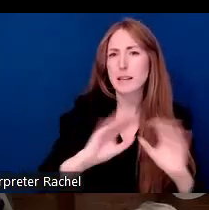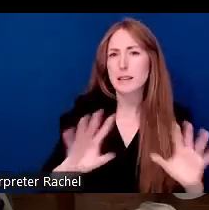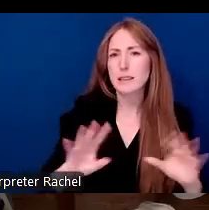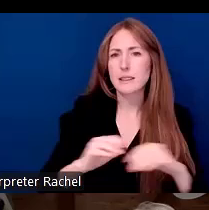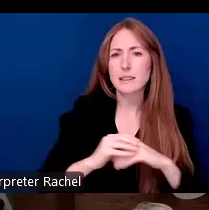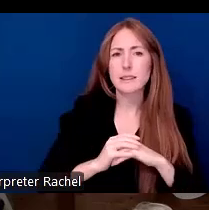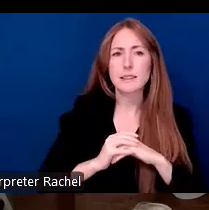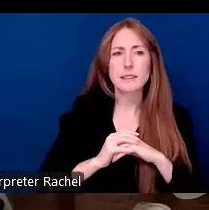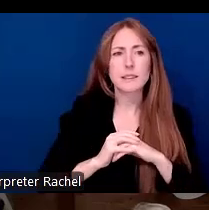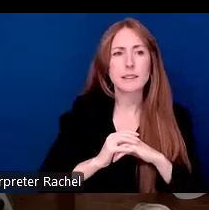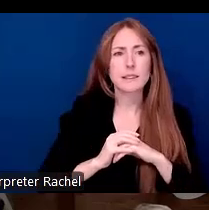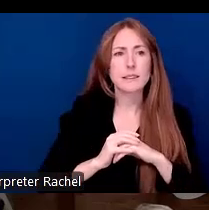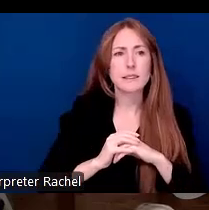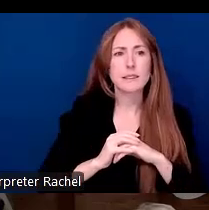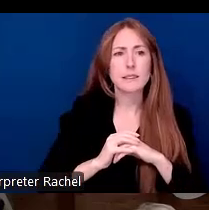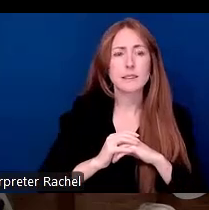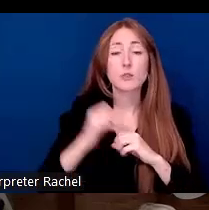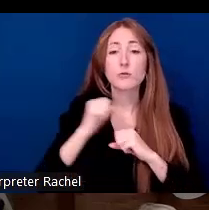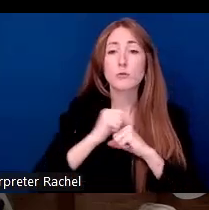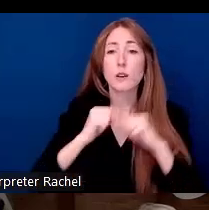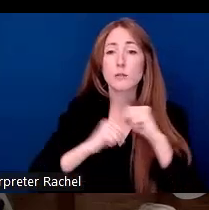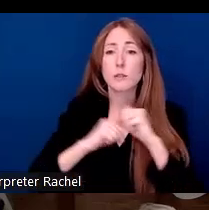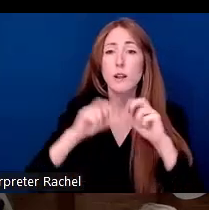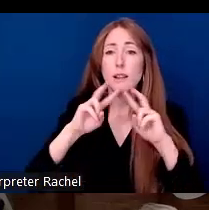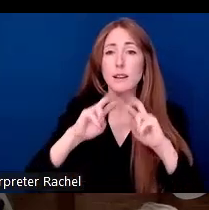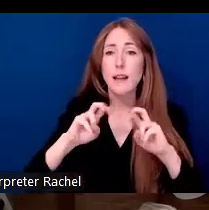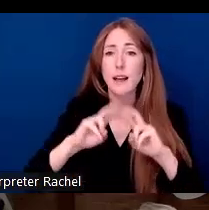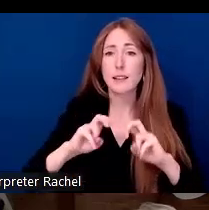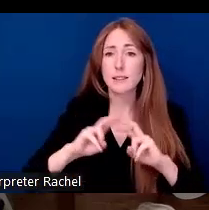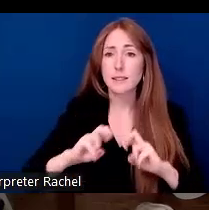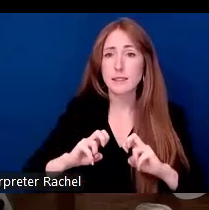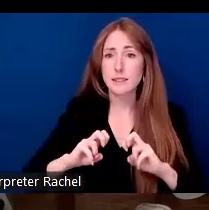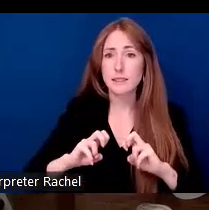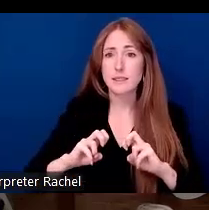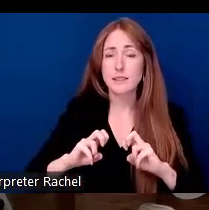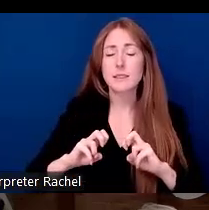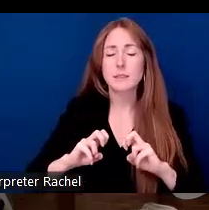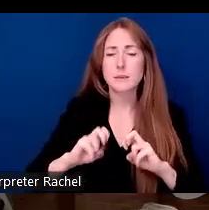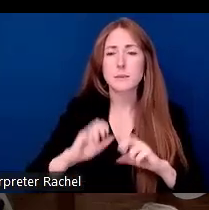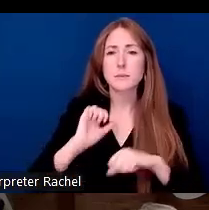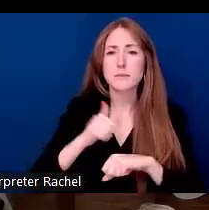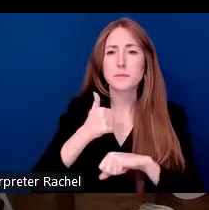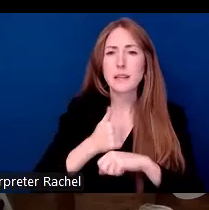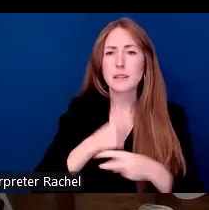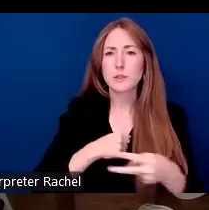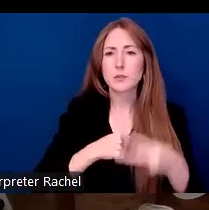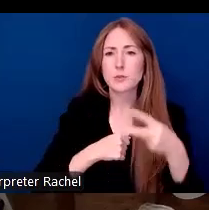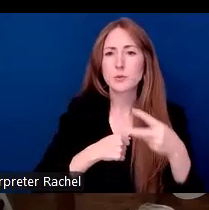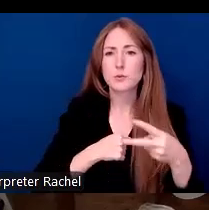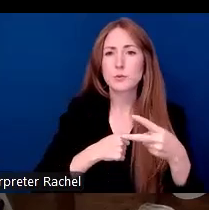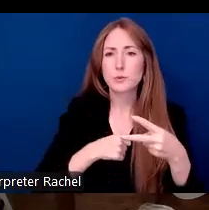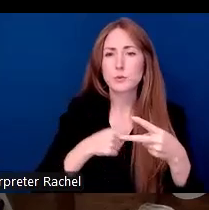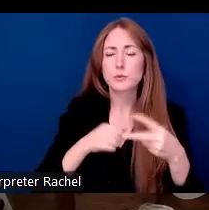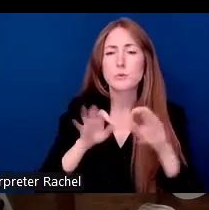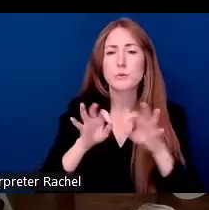So structural analysis of the interview data was informed by these two critical post-colonial